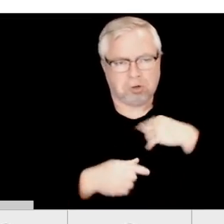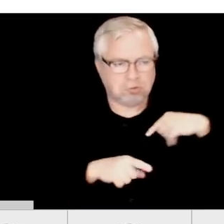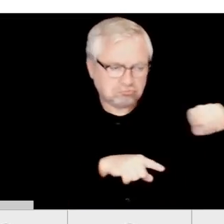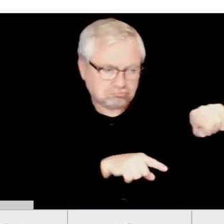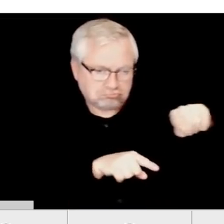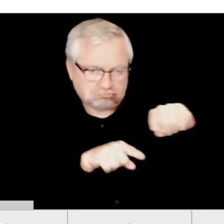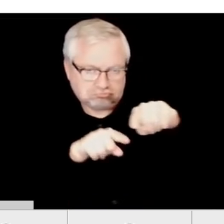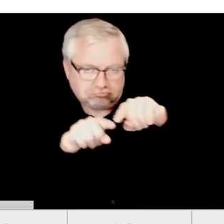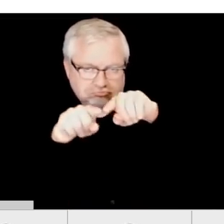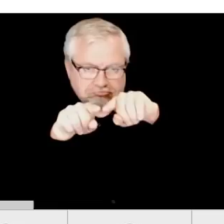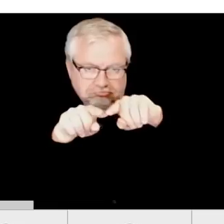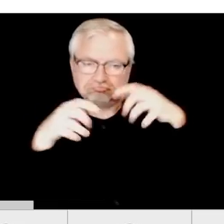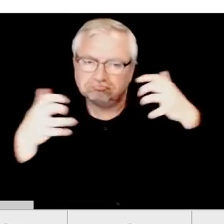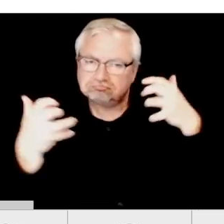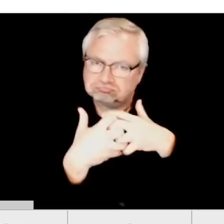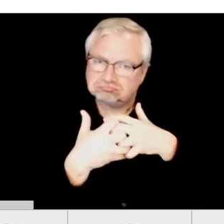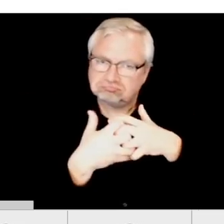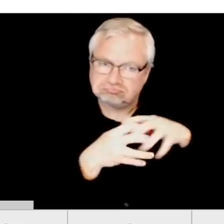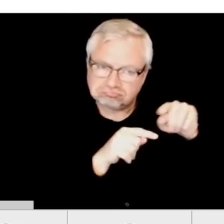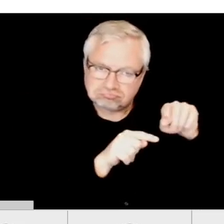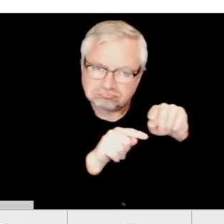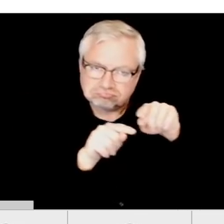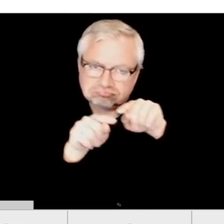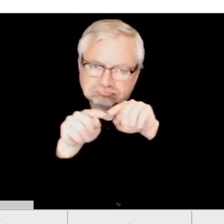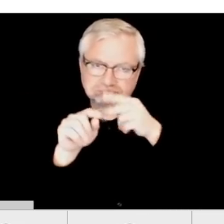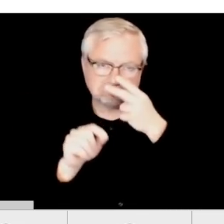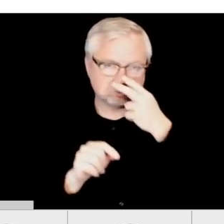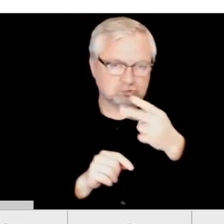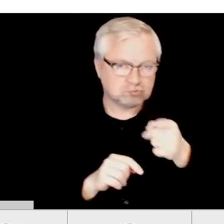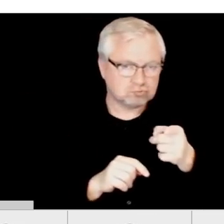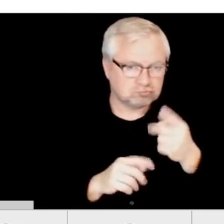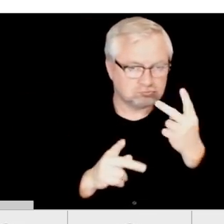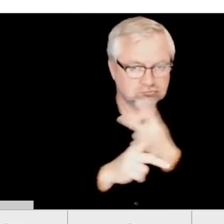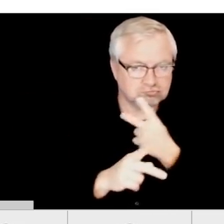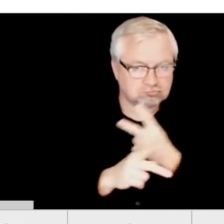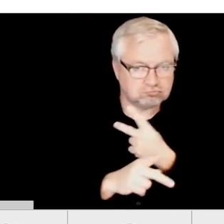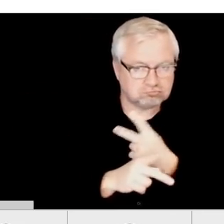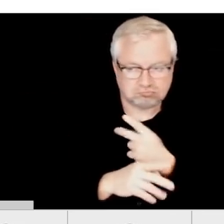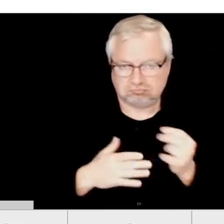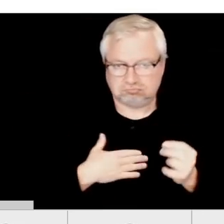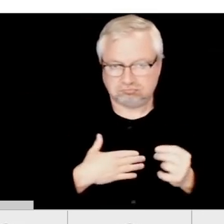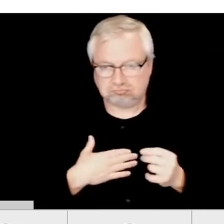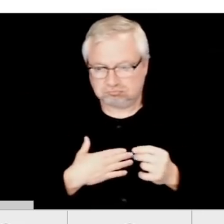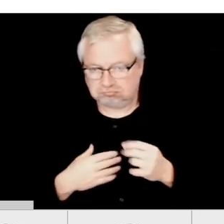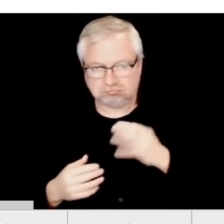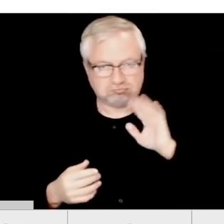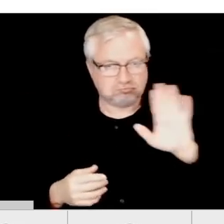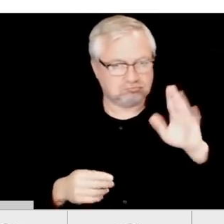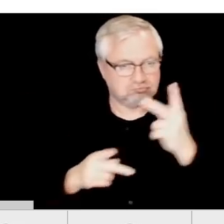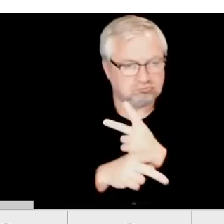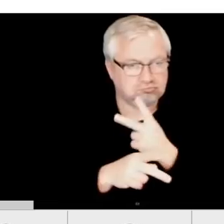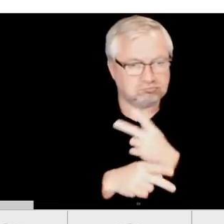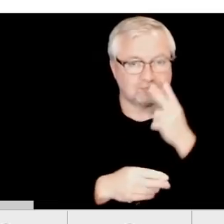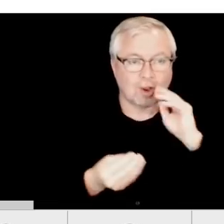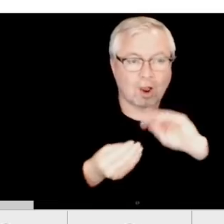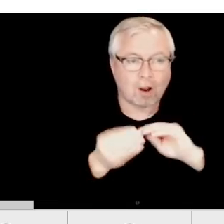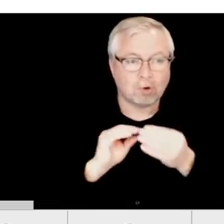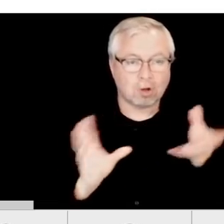And you can see how it's fitting against the data. The cumulative deaths are increasing.